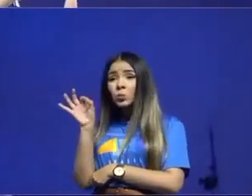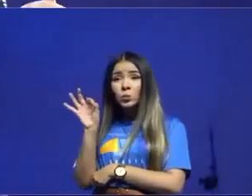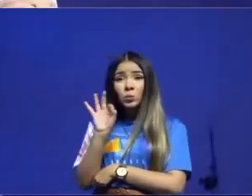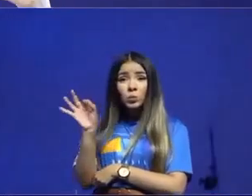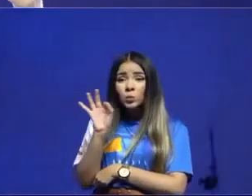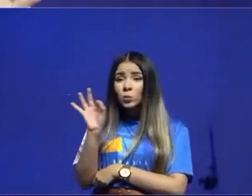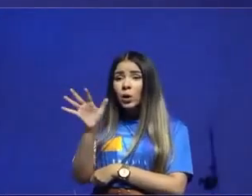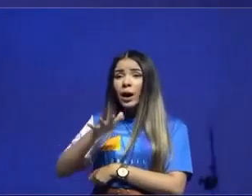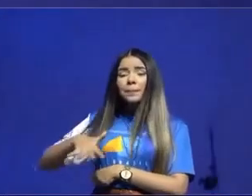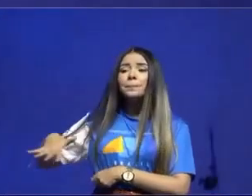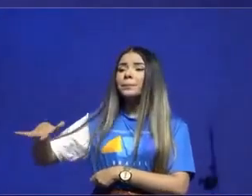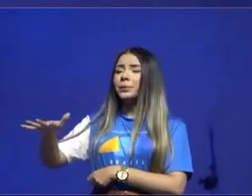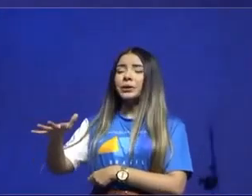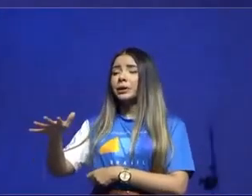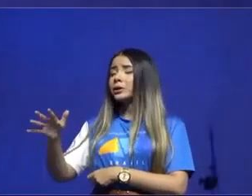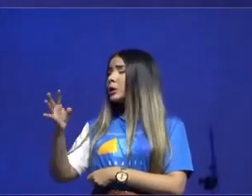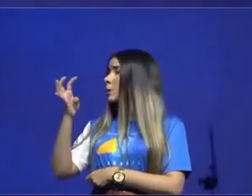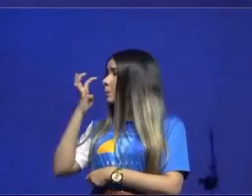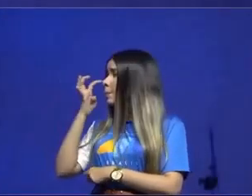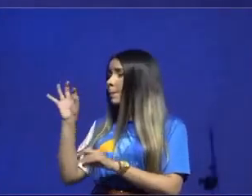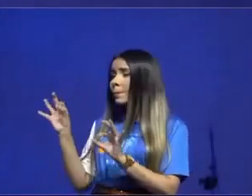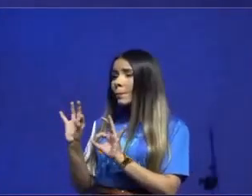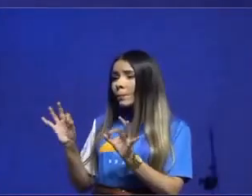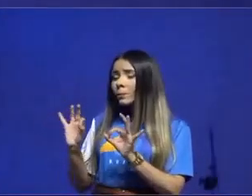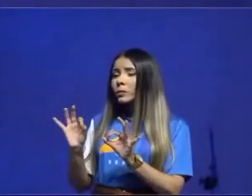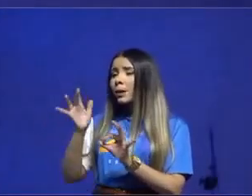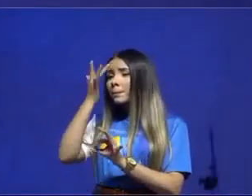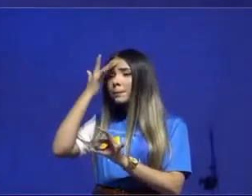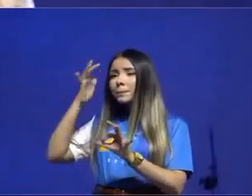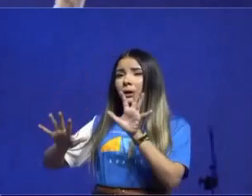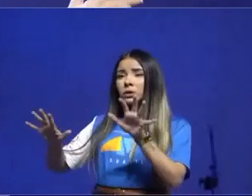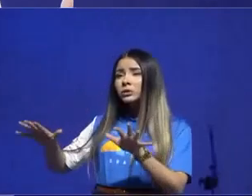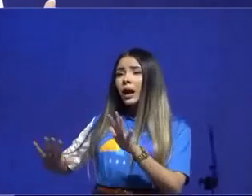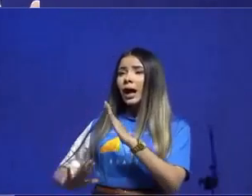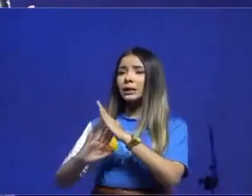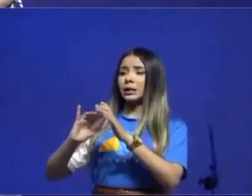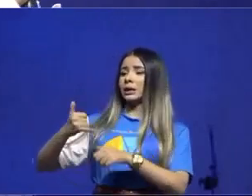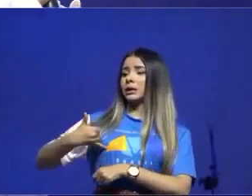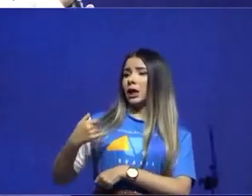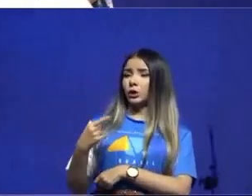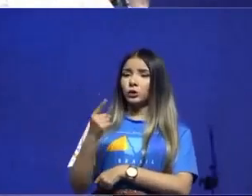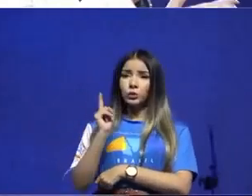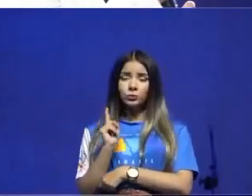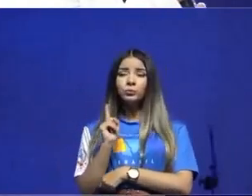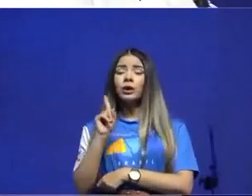does not observe the people around him until he is a year old already signals something strange as a